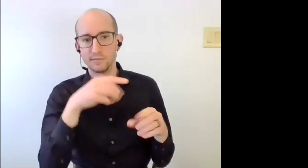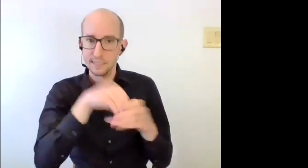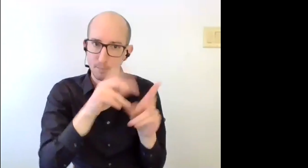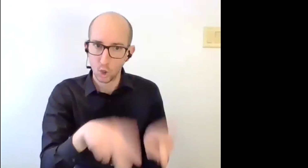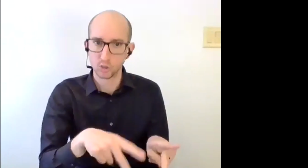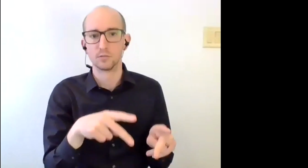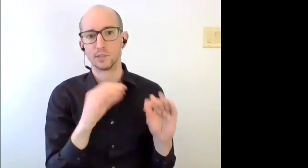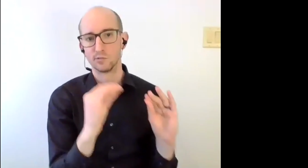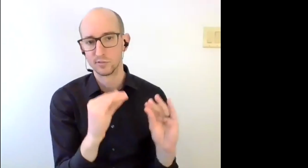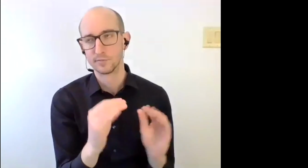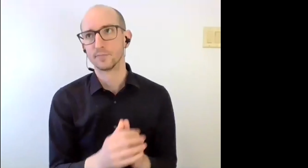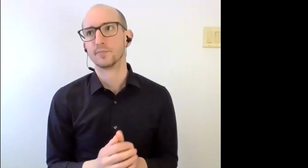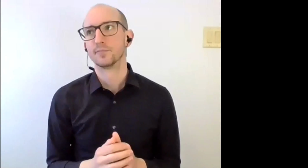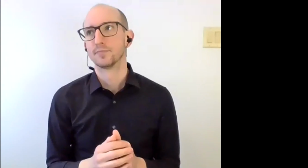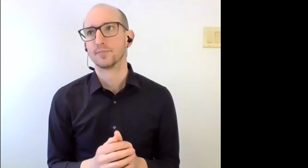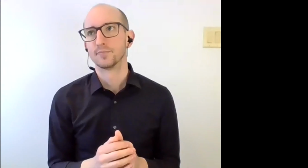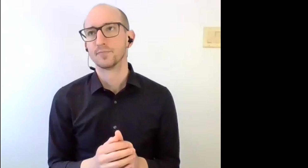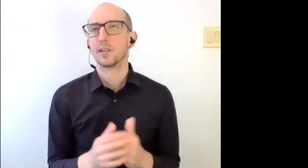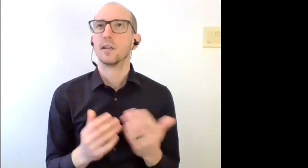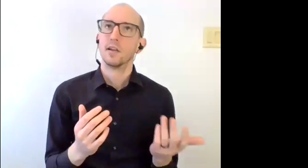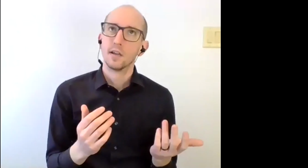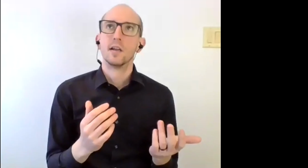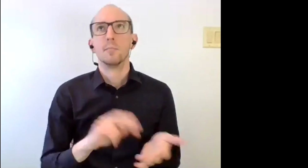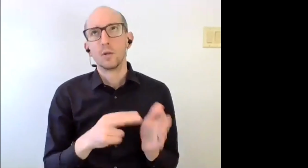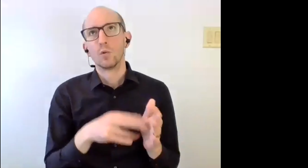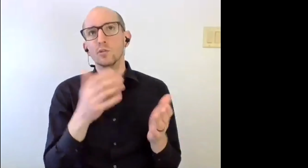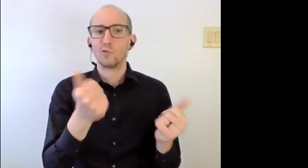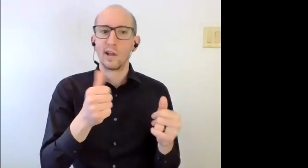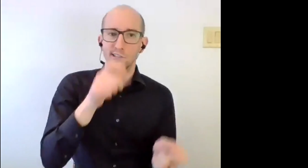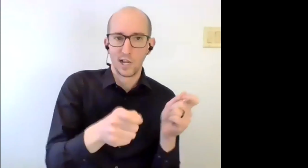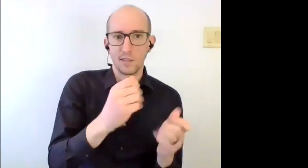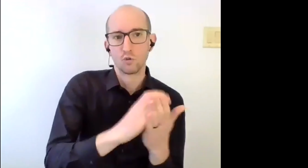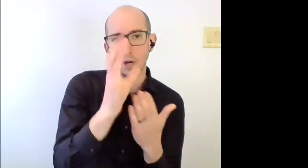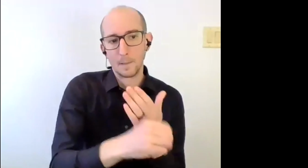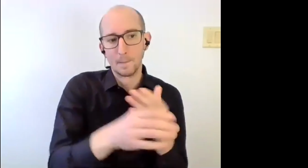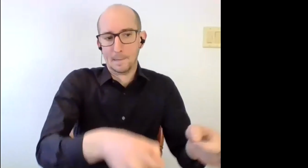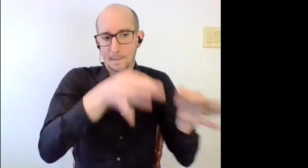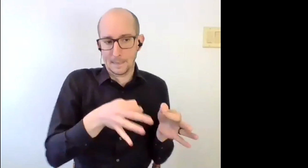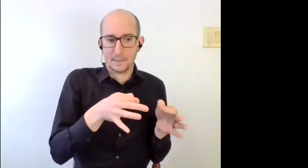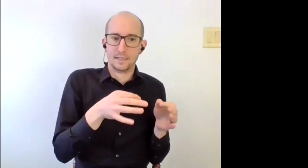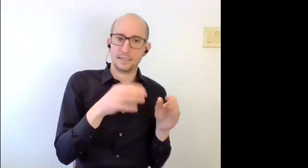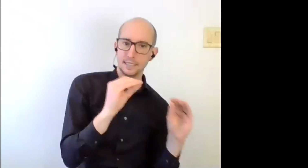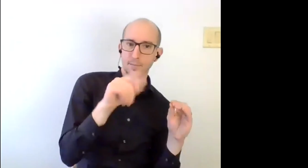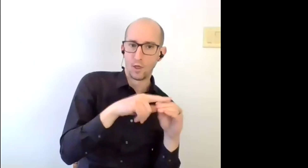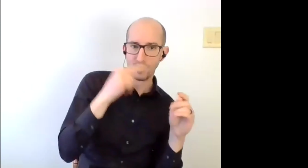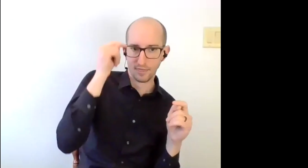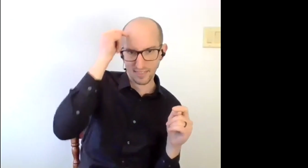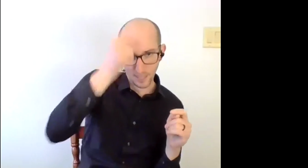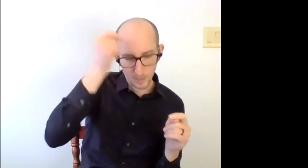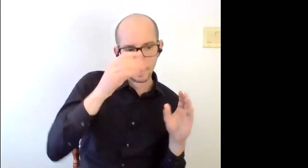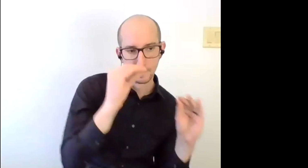that require face-to-face instruction, that we're planning to do sort of